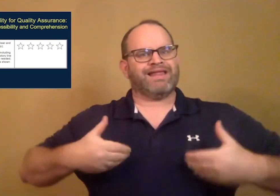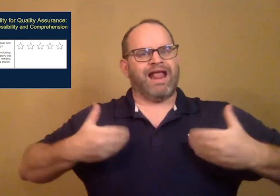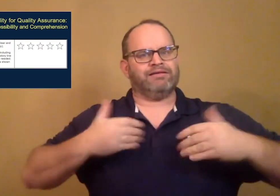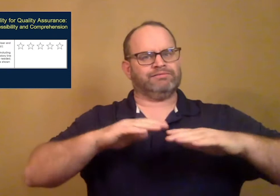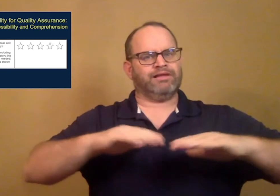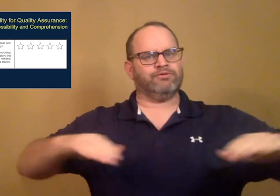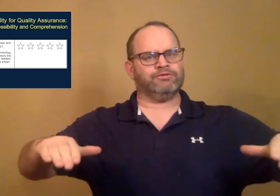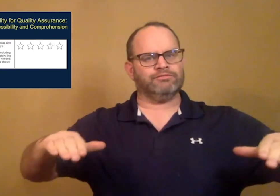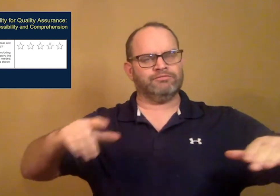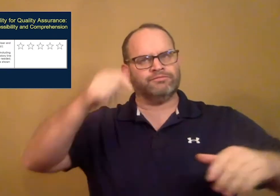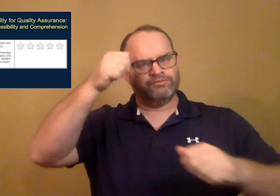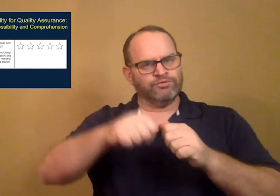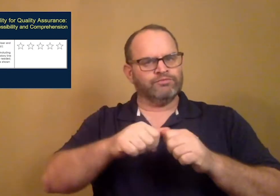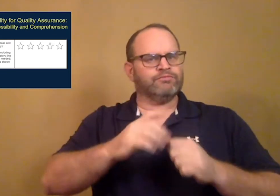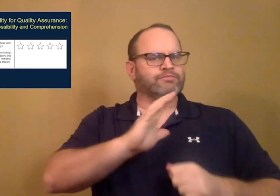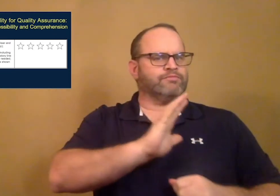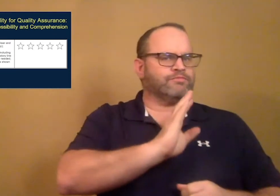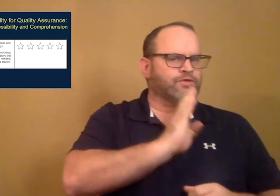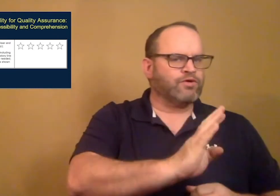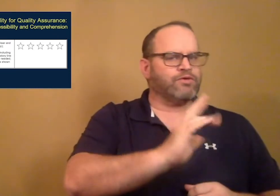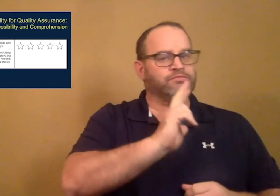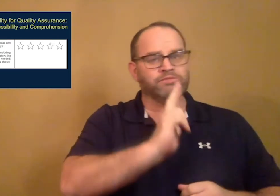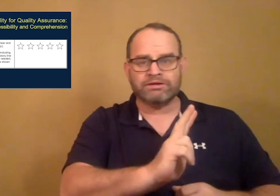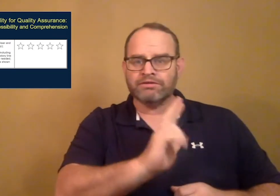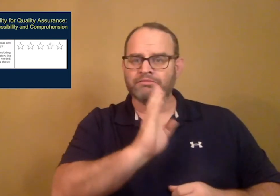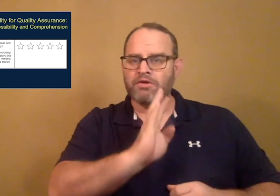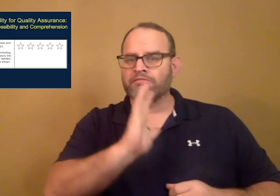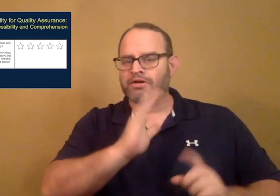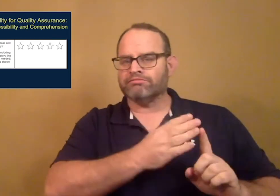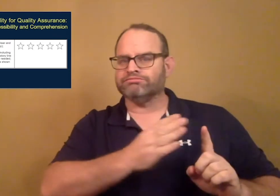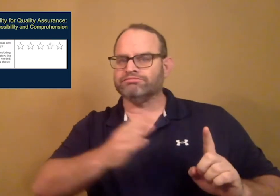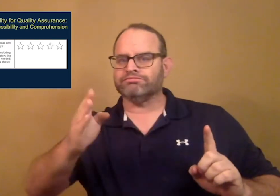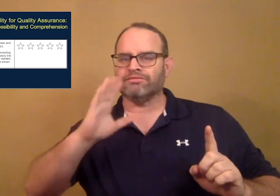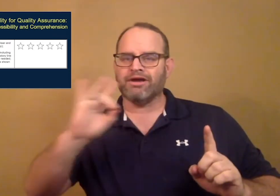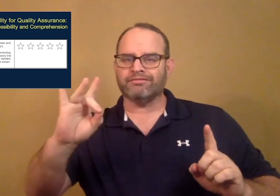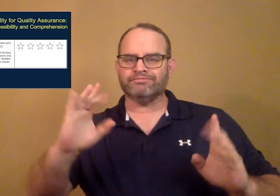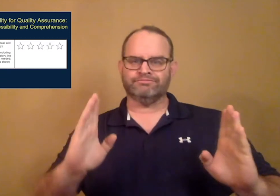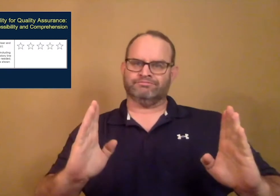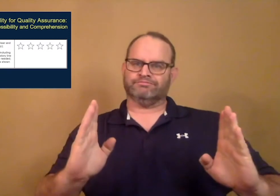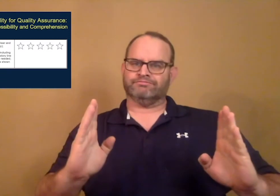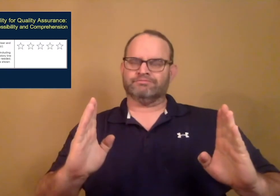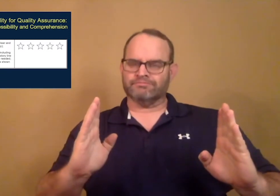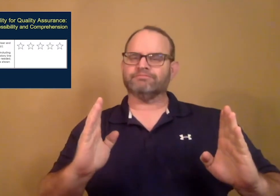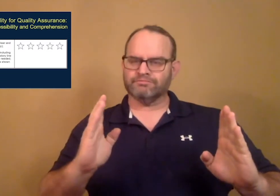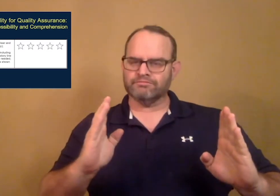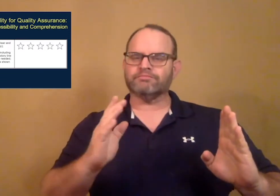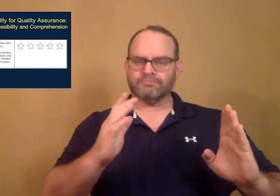If we talk about younger viewers who are 3 to 8 years old,